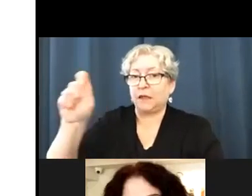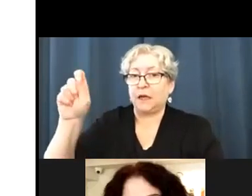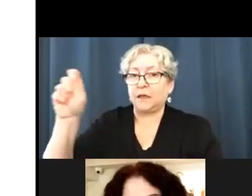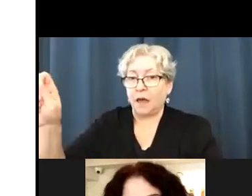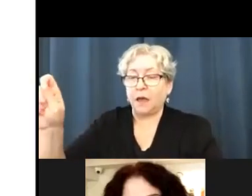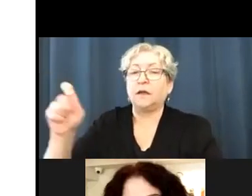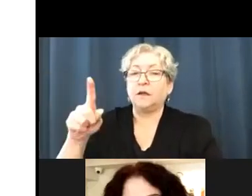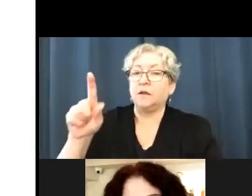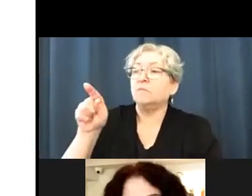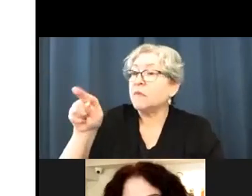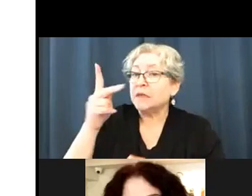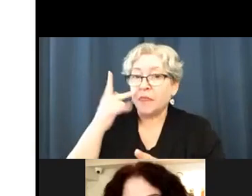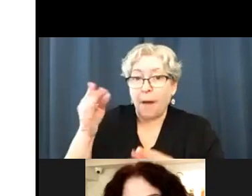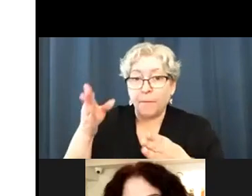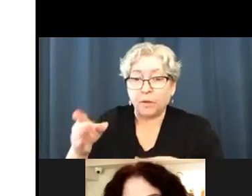and then just click there.